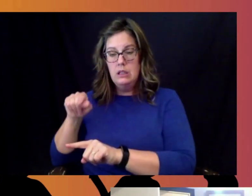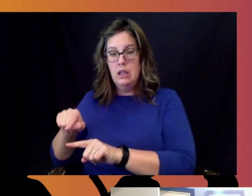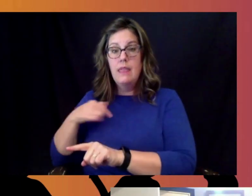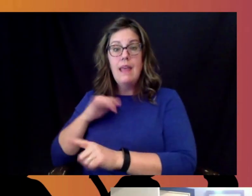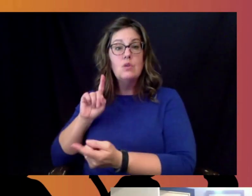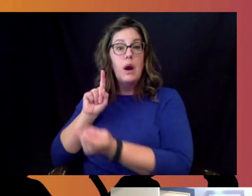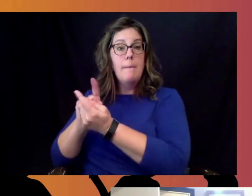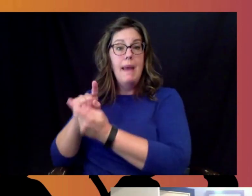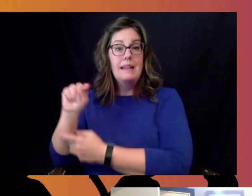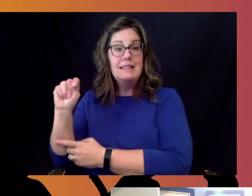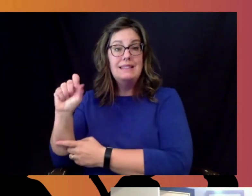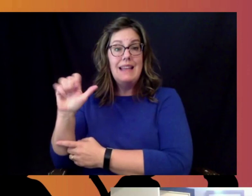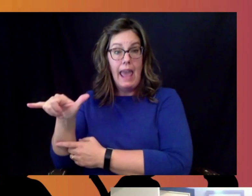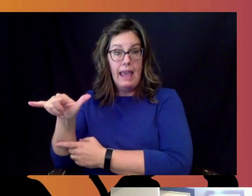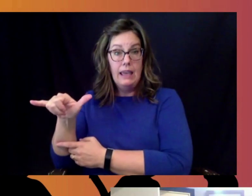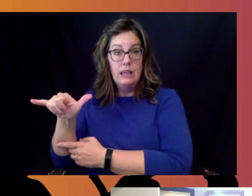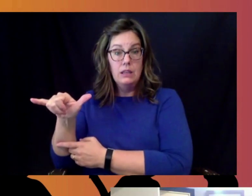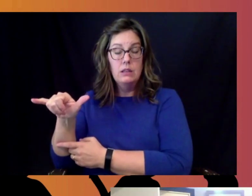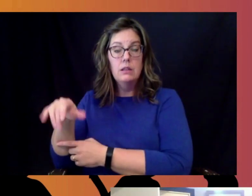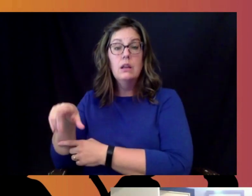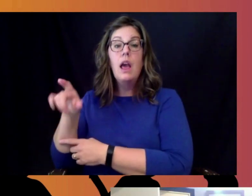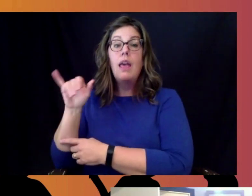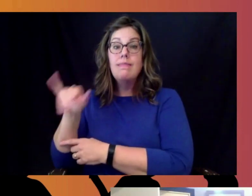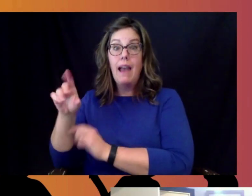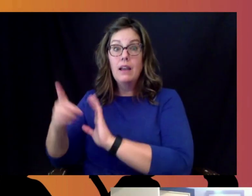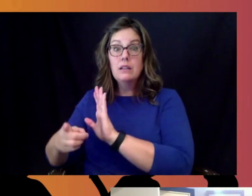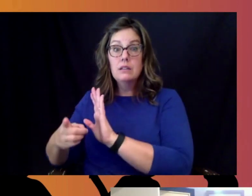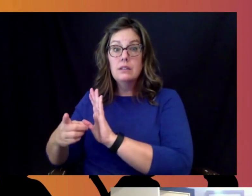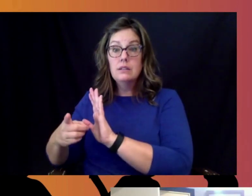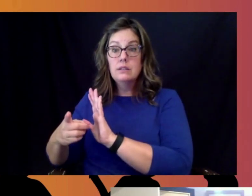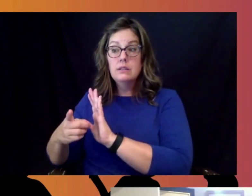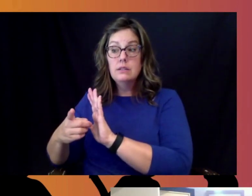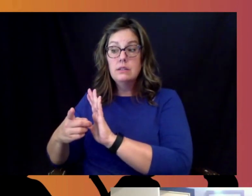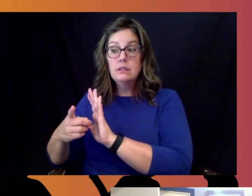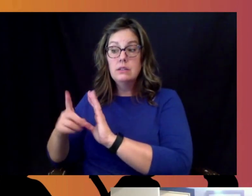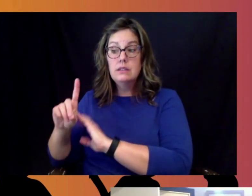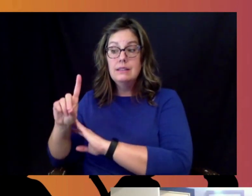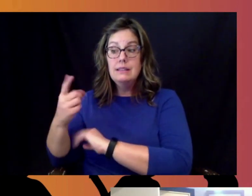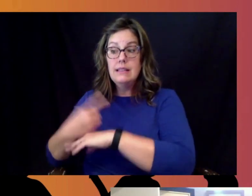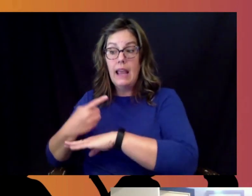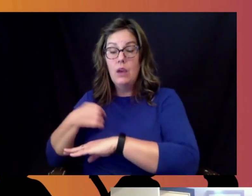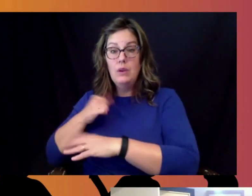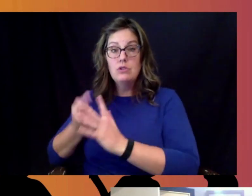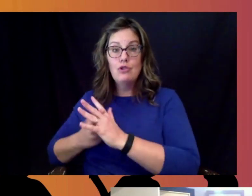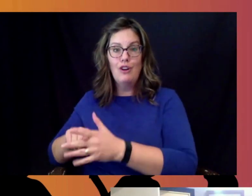at that date which actually we started that vigil on july 7th which was my birthday and realized